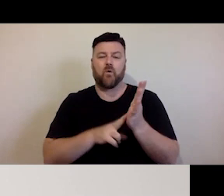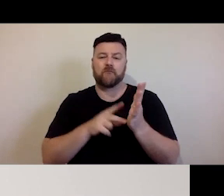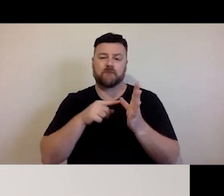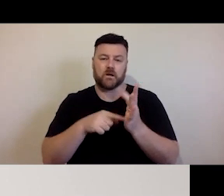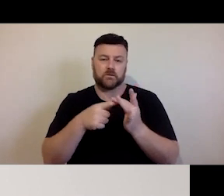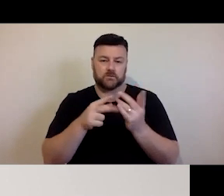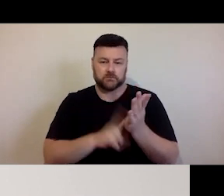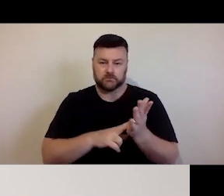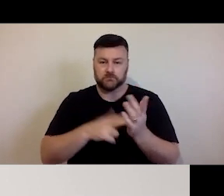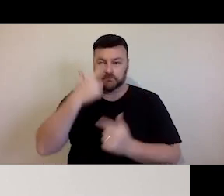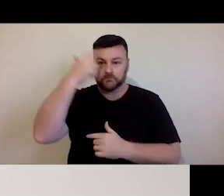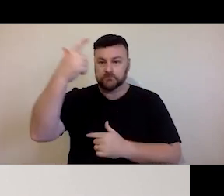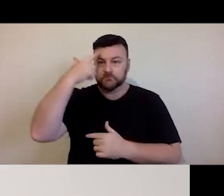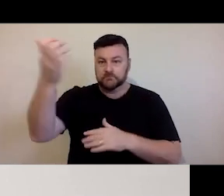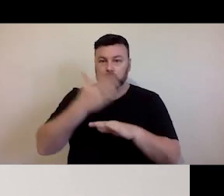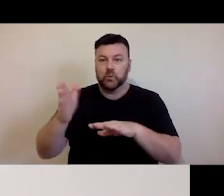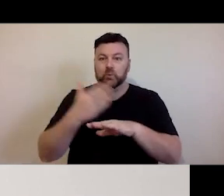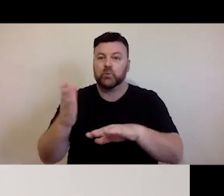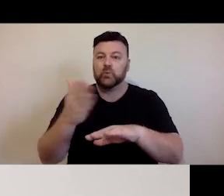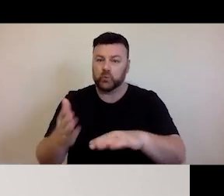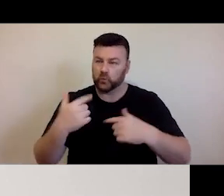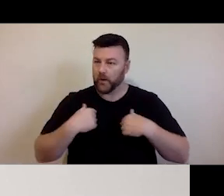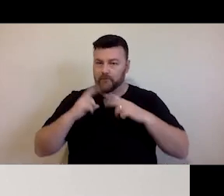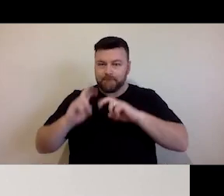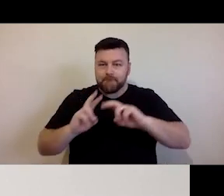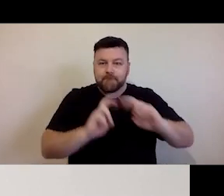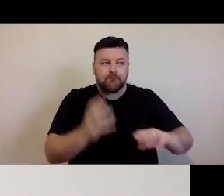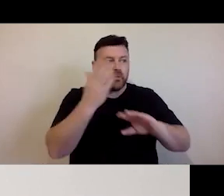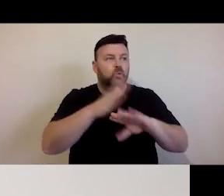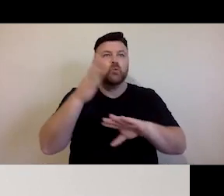ways of working and improved arrangements means we have to drive